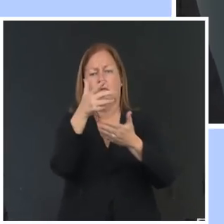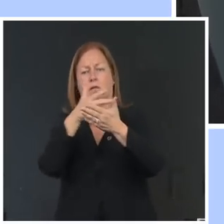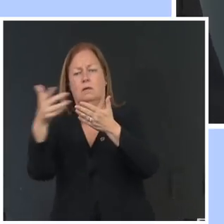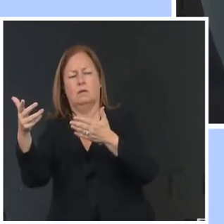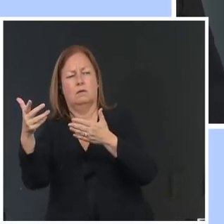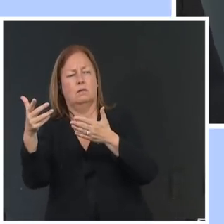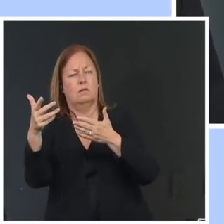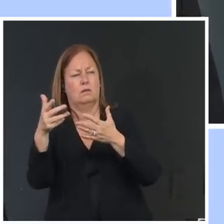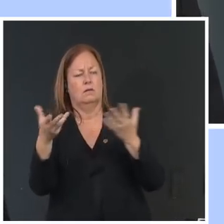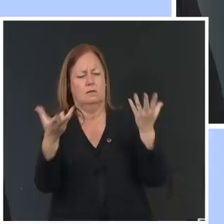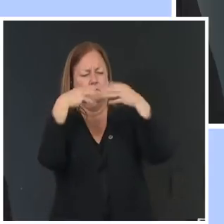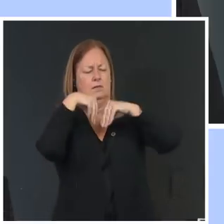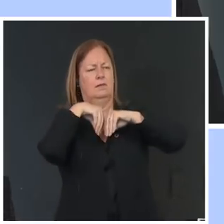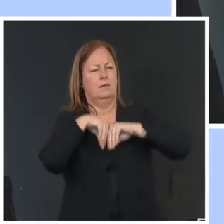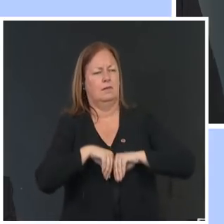or costly and it will have extra burden